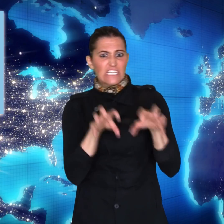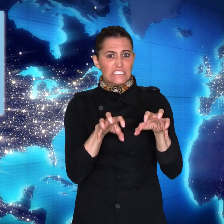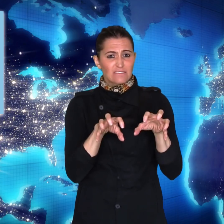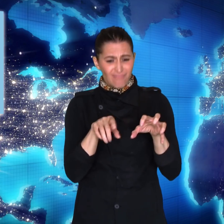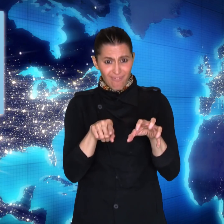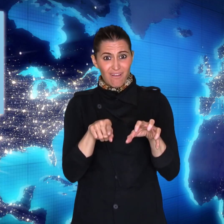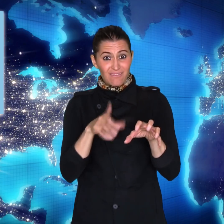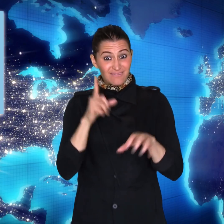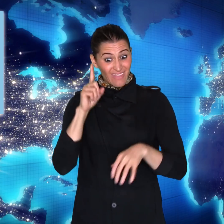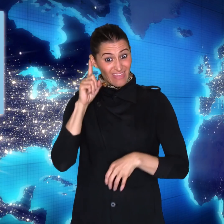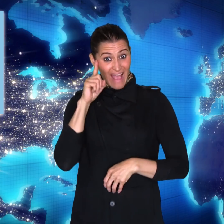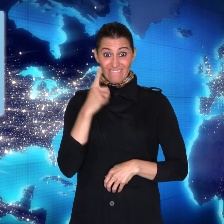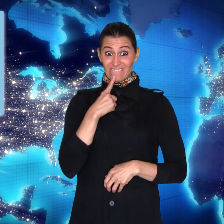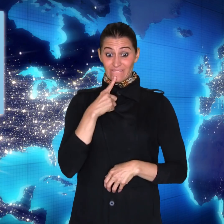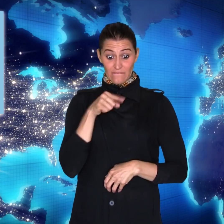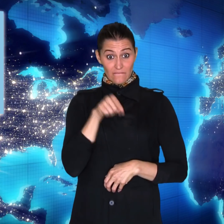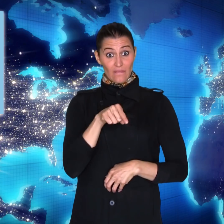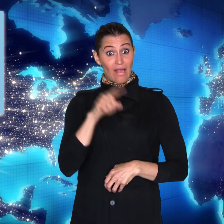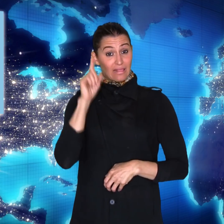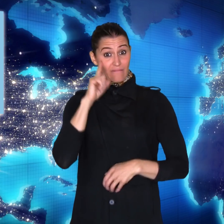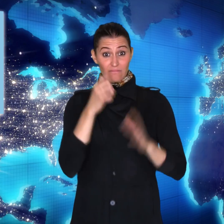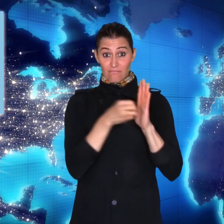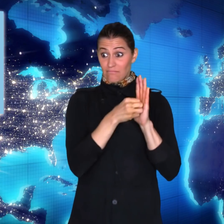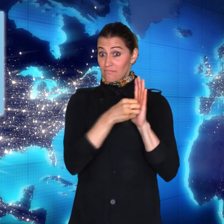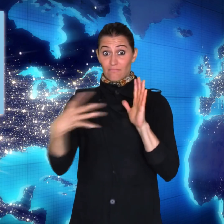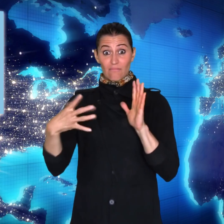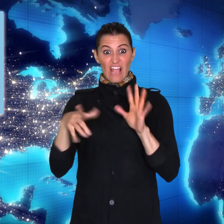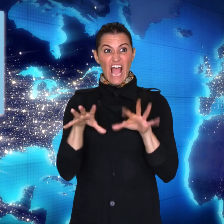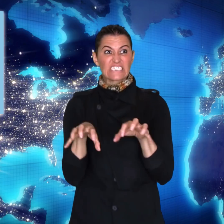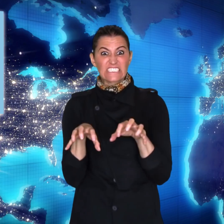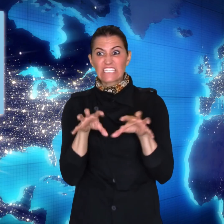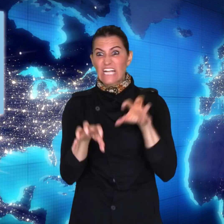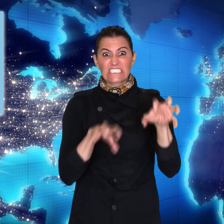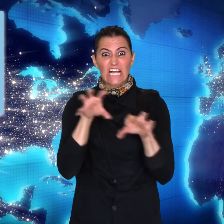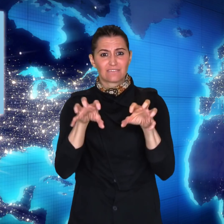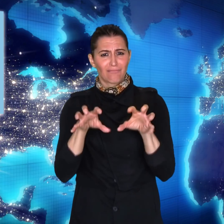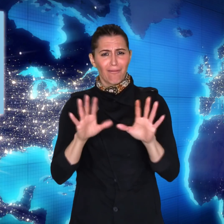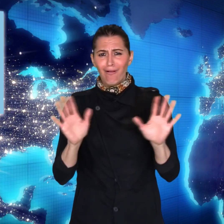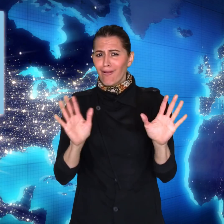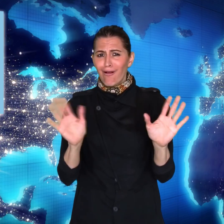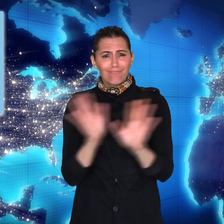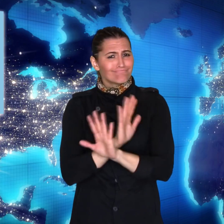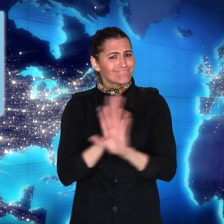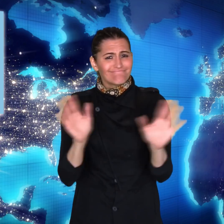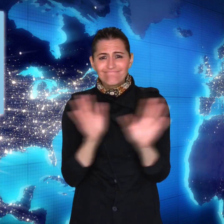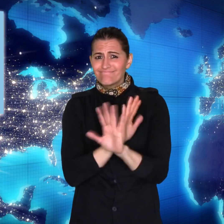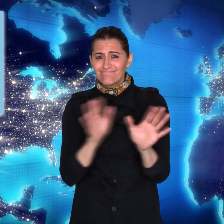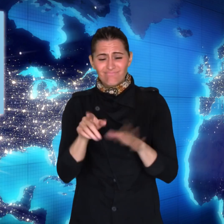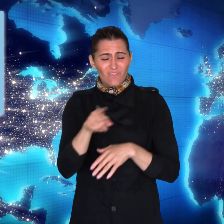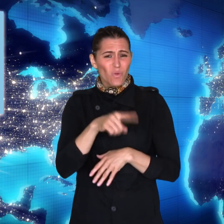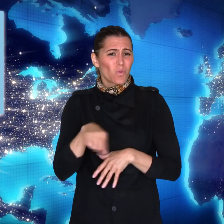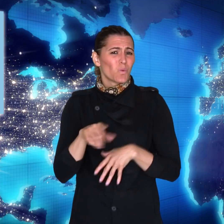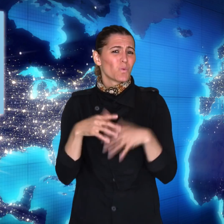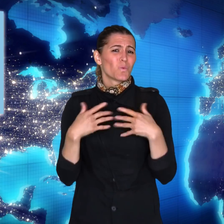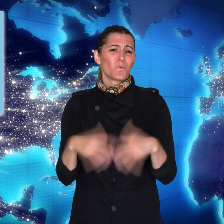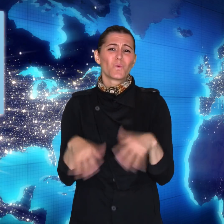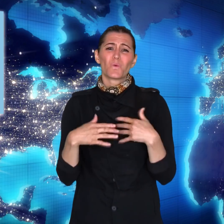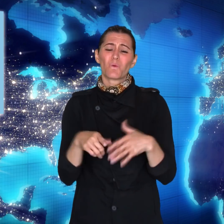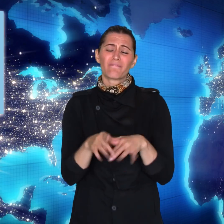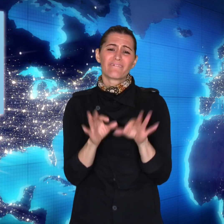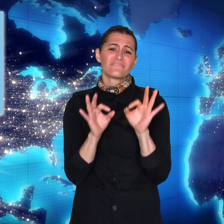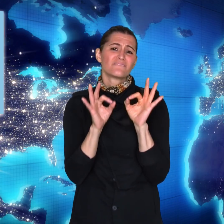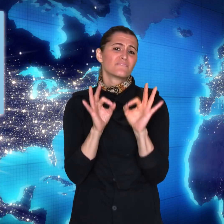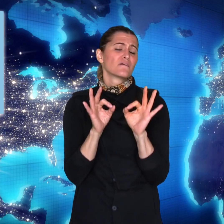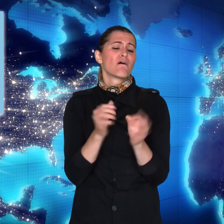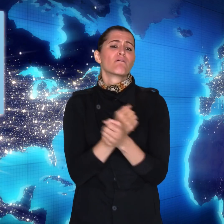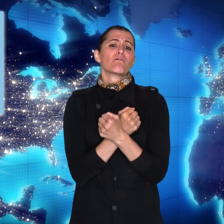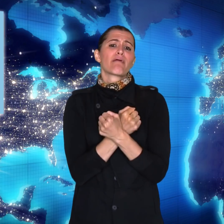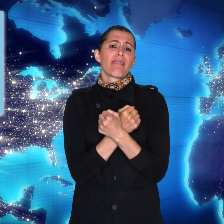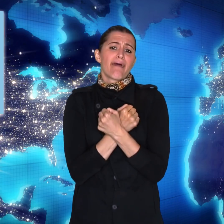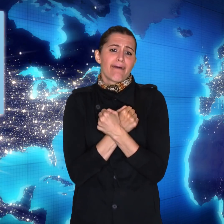She says all her deaf dogs learn to